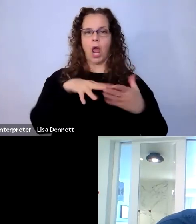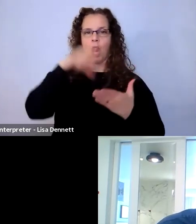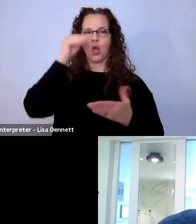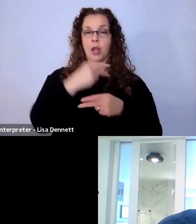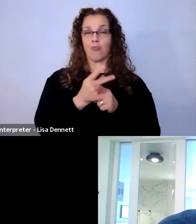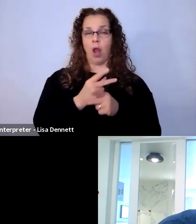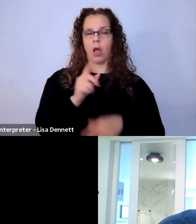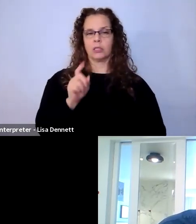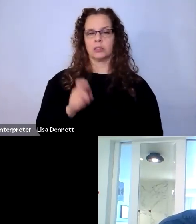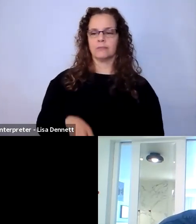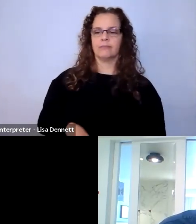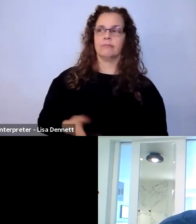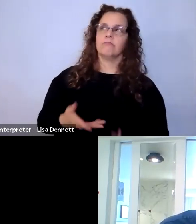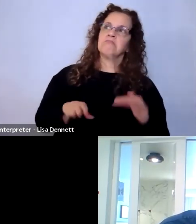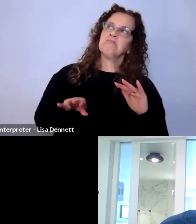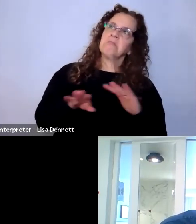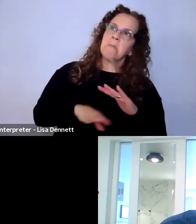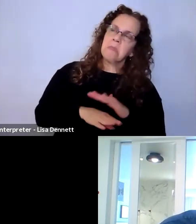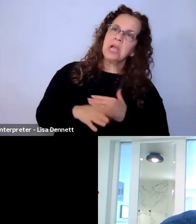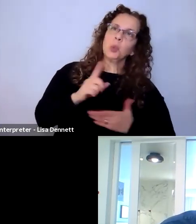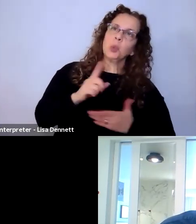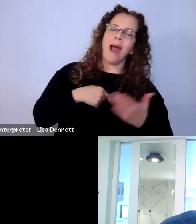Jennison Asuncion: So, based on what we've seen and not by firsthand